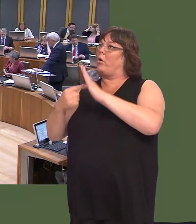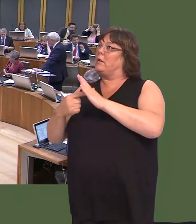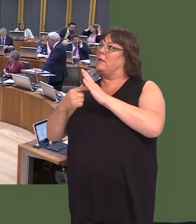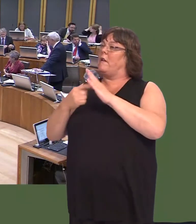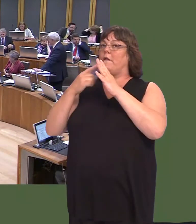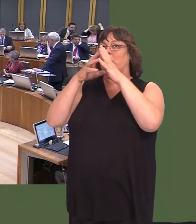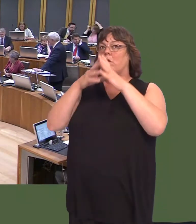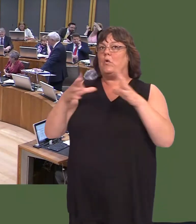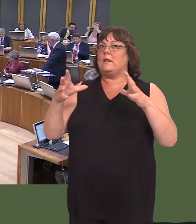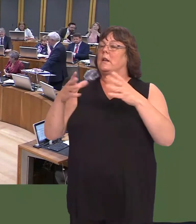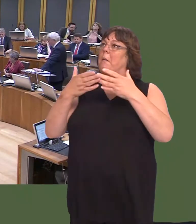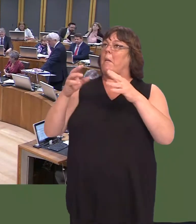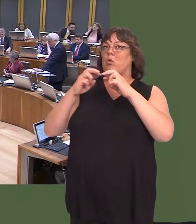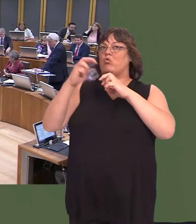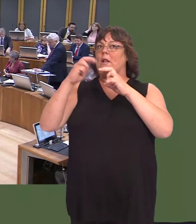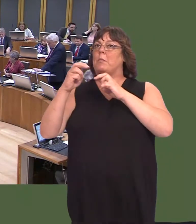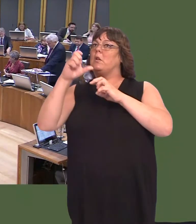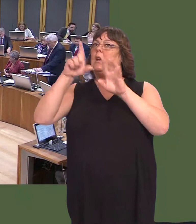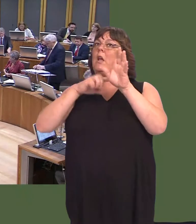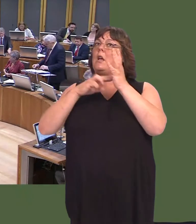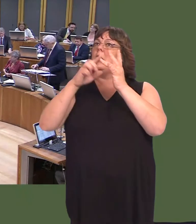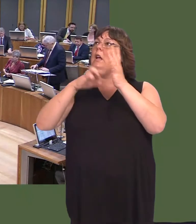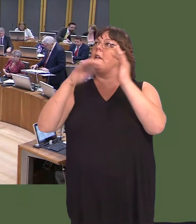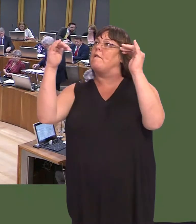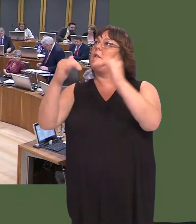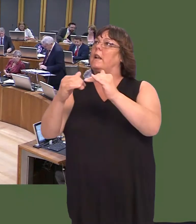public transport services in the Cynon Valley? OAQ(5)0675(FM) Carwyn Jones: The national transport finance